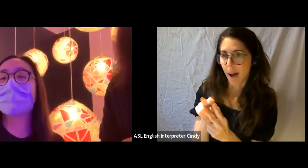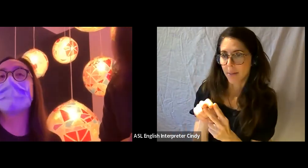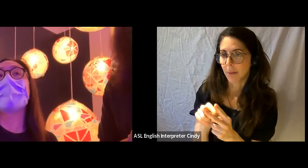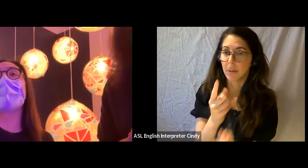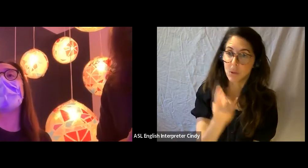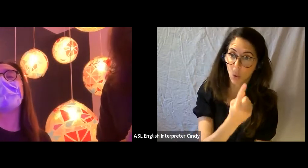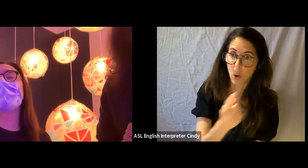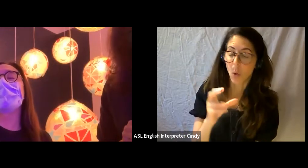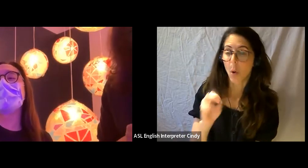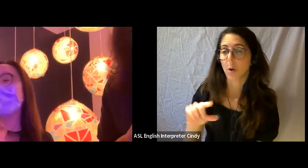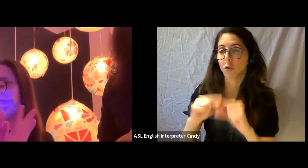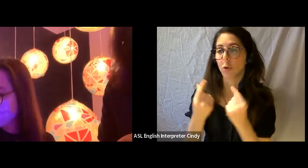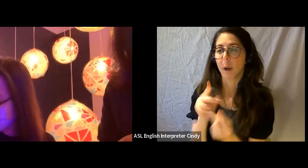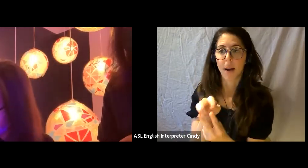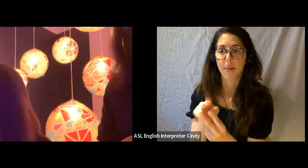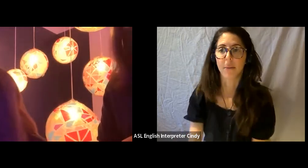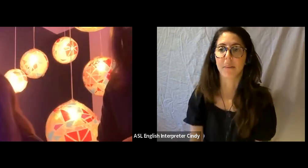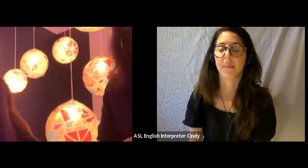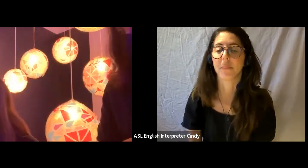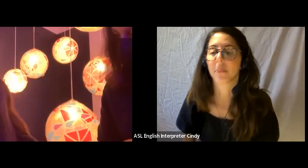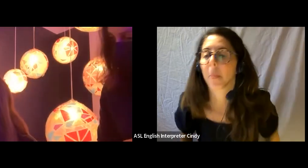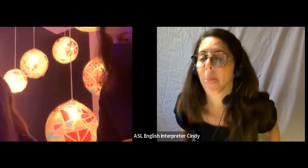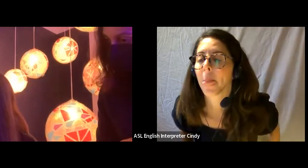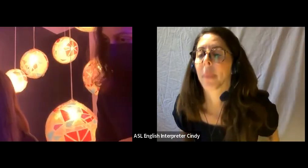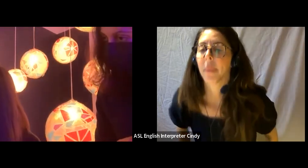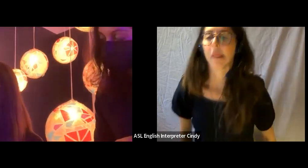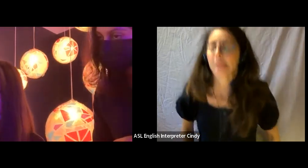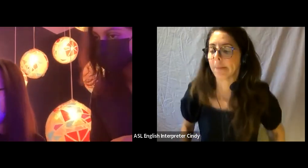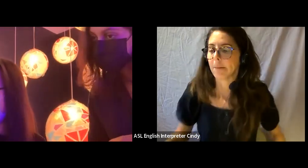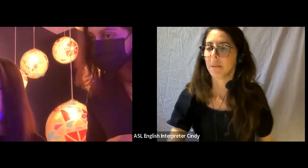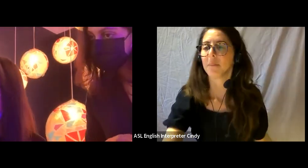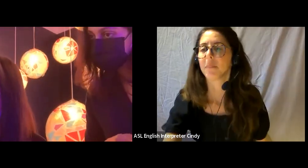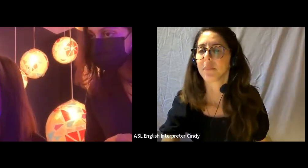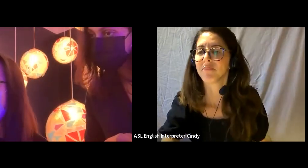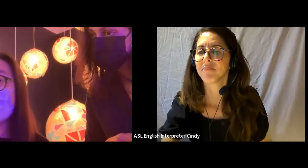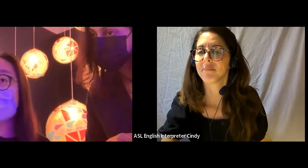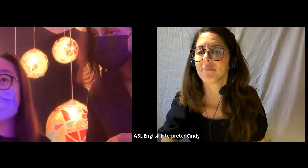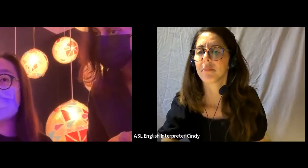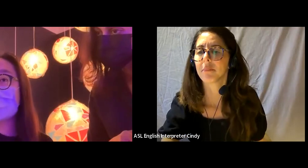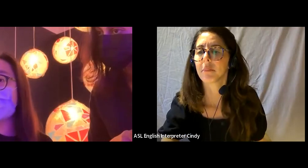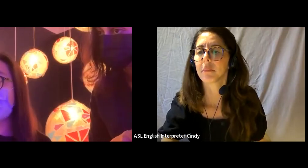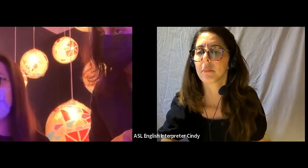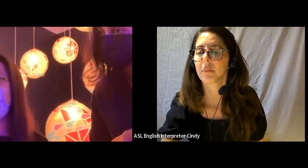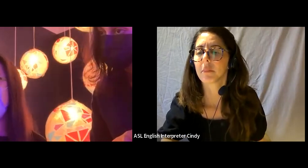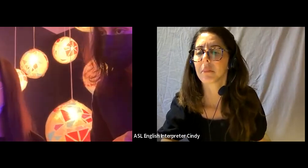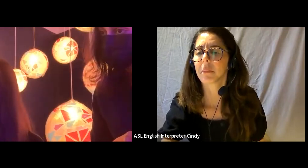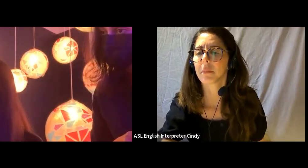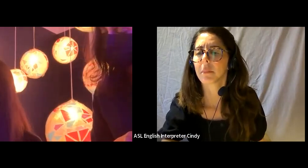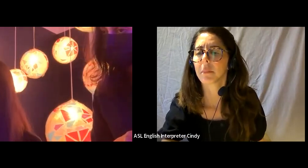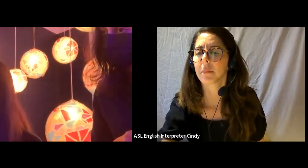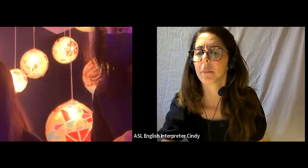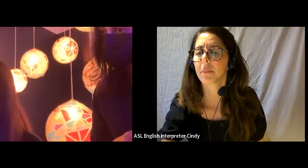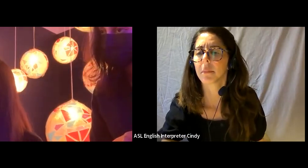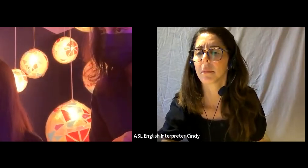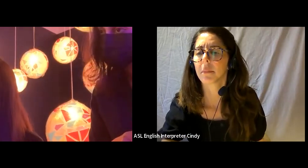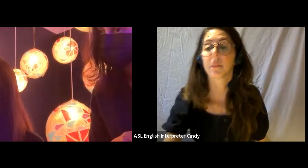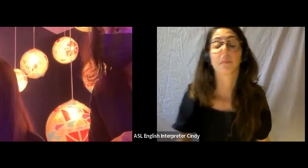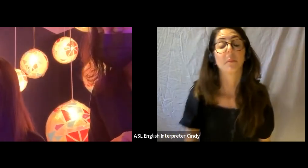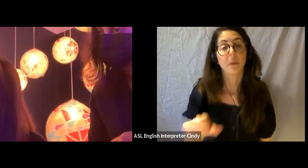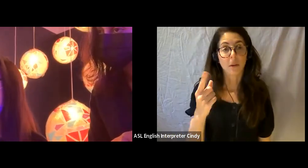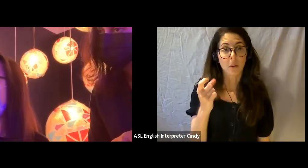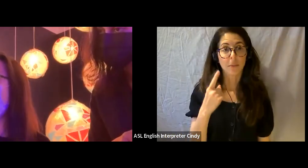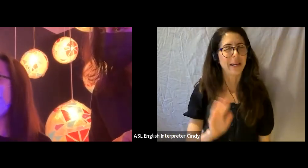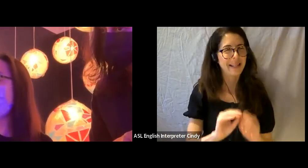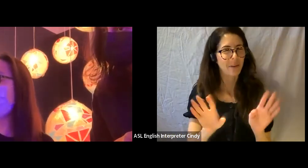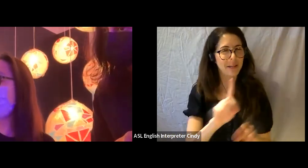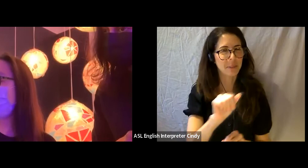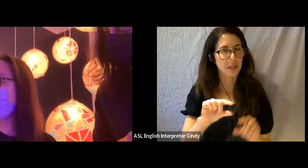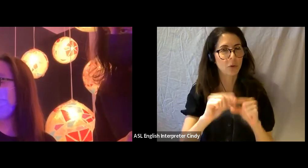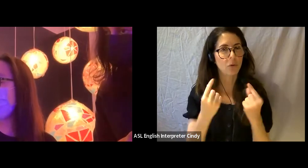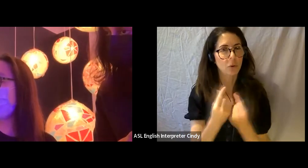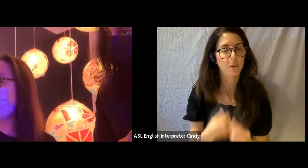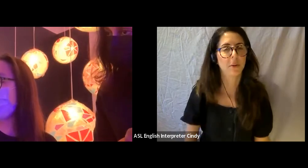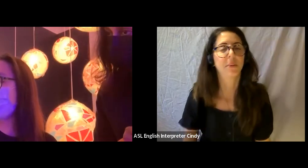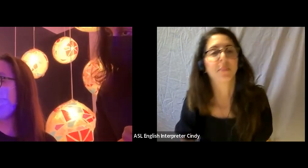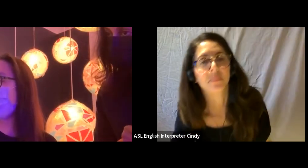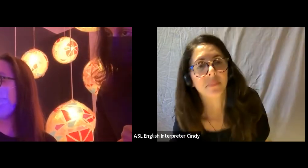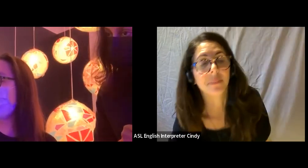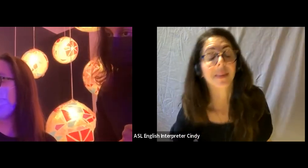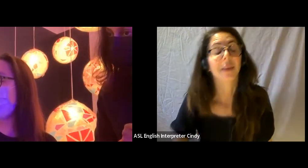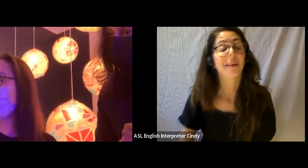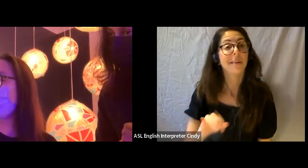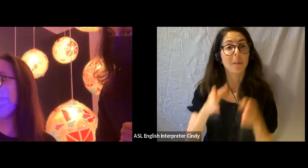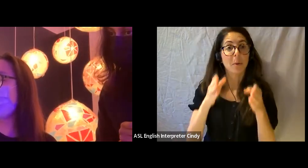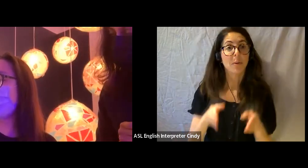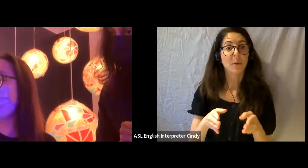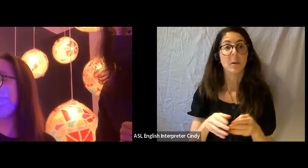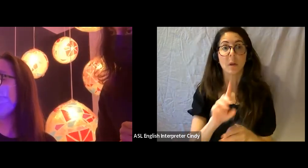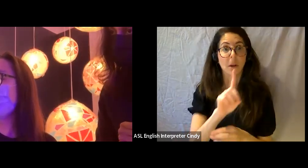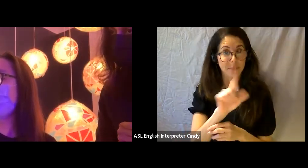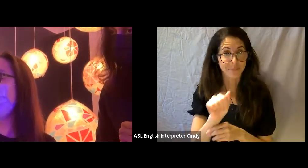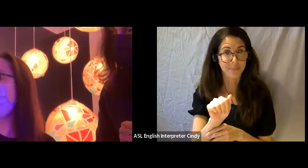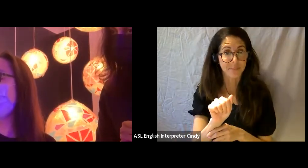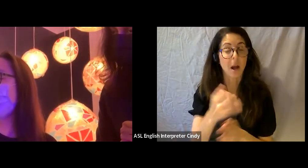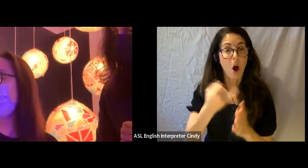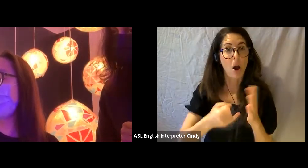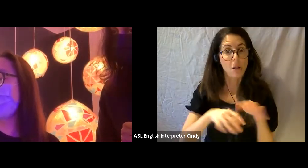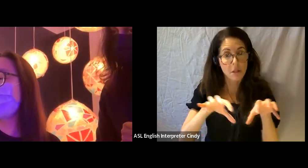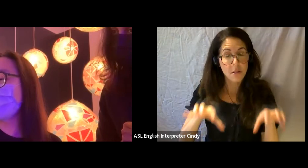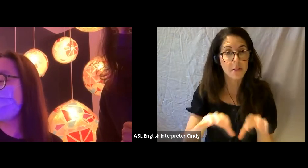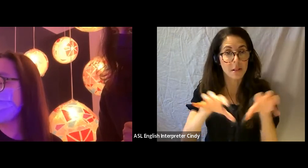And then another question: clarifying about the disability group, while this person is a disabled artist and is doing the bulk of the art, they’ll be adding others to their project.